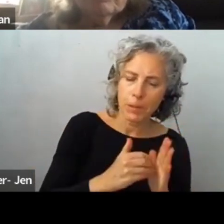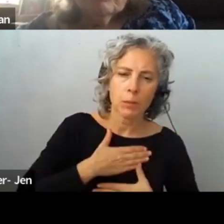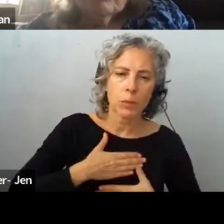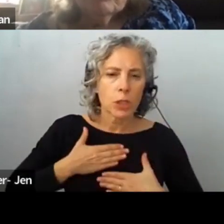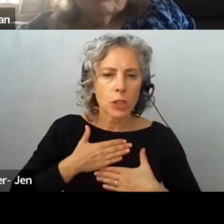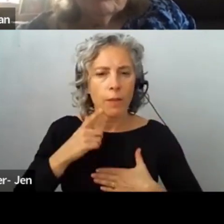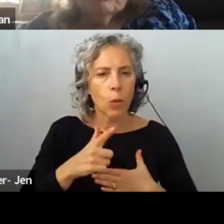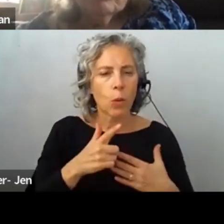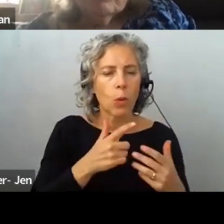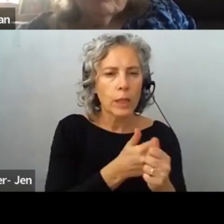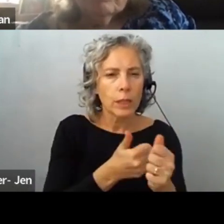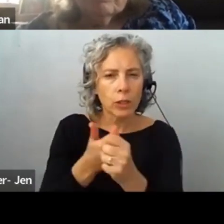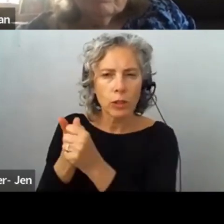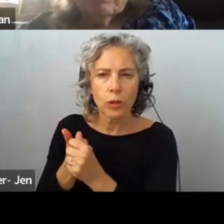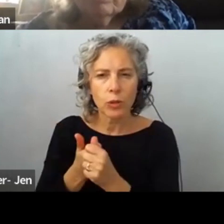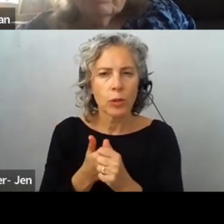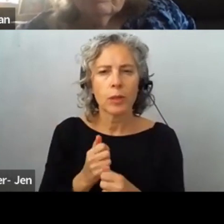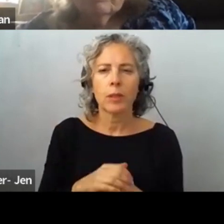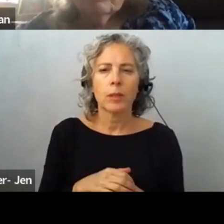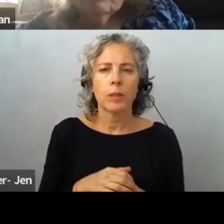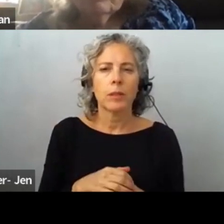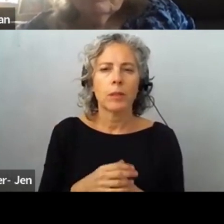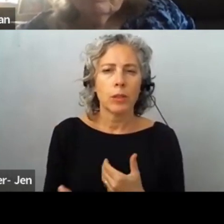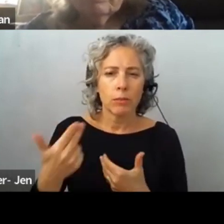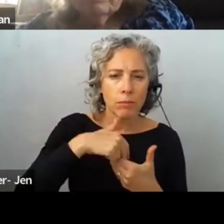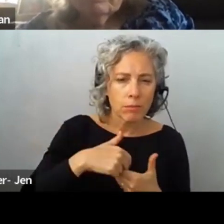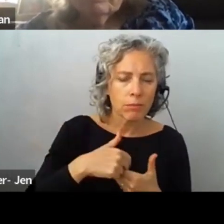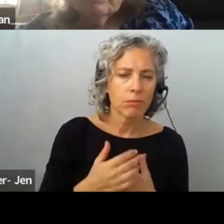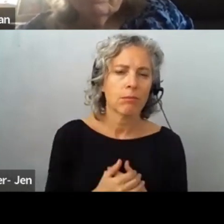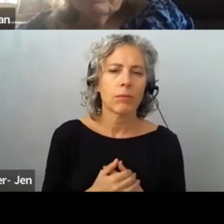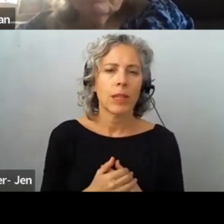each of you as our panelists who've come and really spoken very much your own experience,